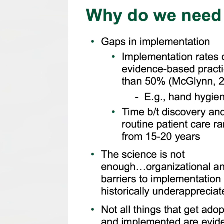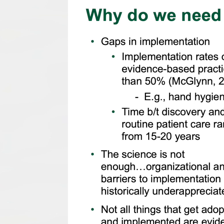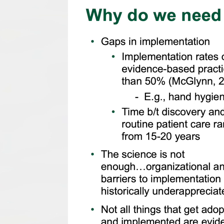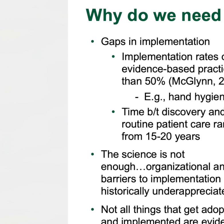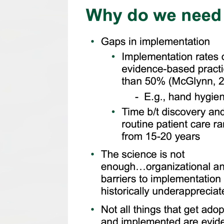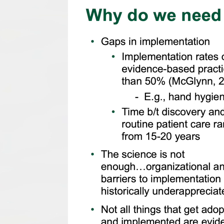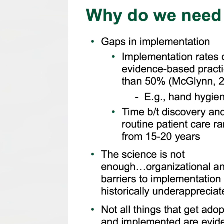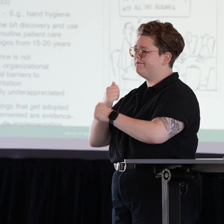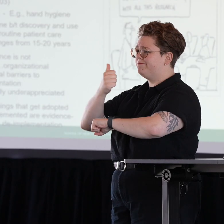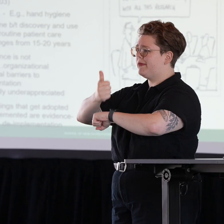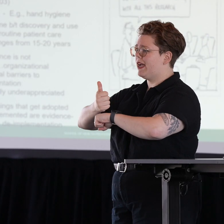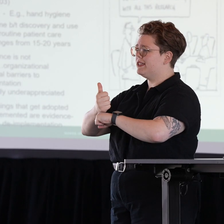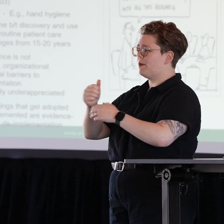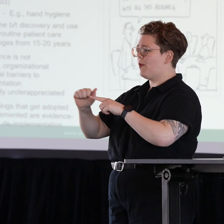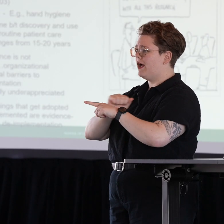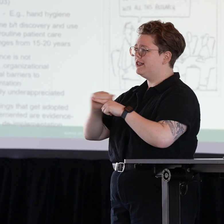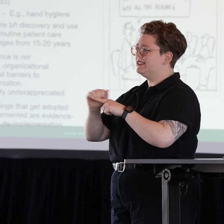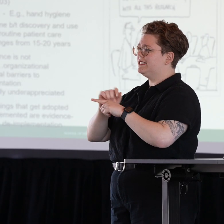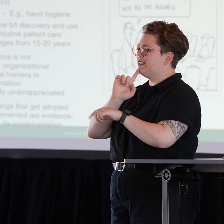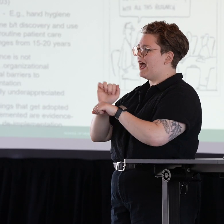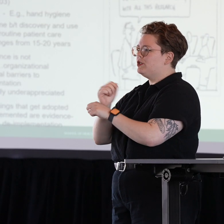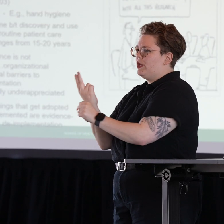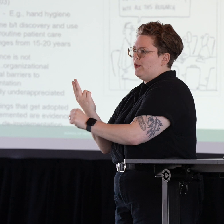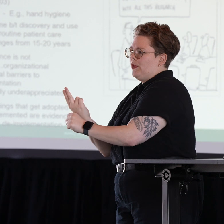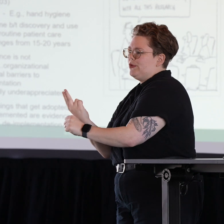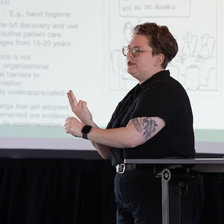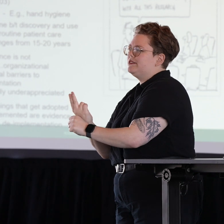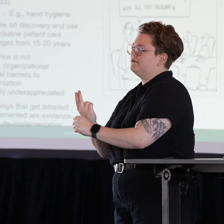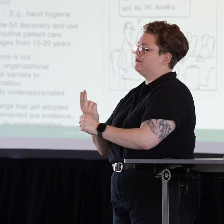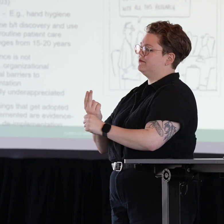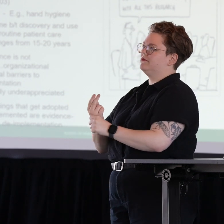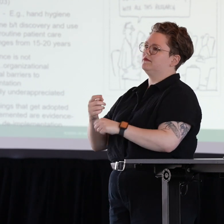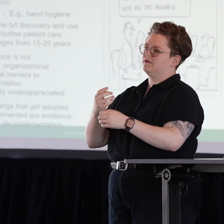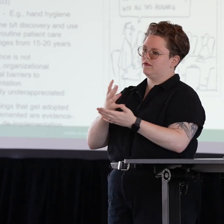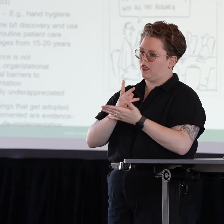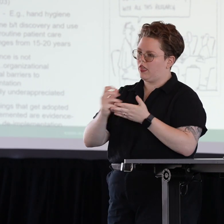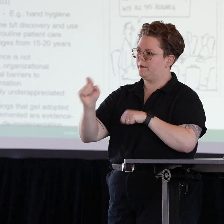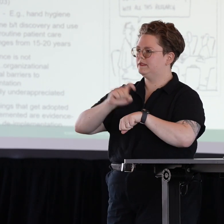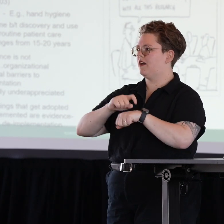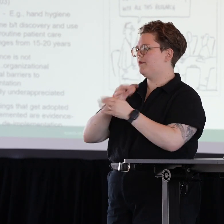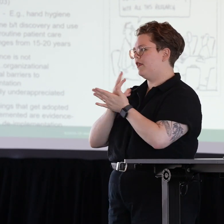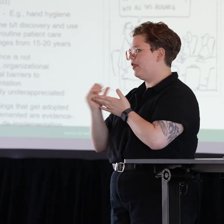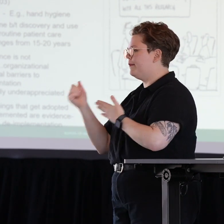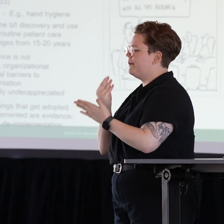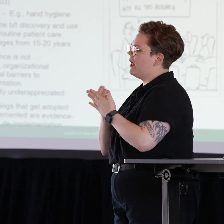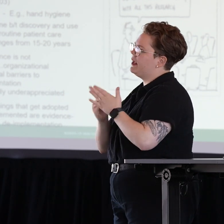into routine use. So we spend a lot of time. We spend a lot of money developing all these wonderful new therapies and new